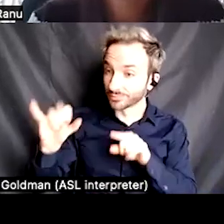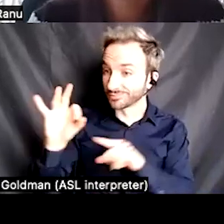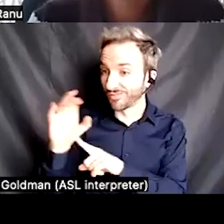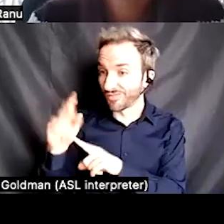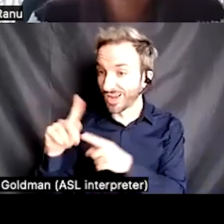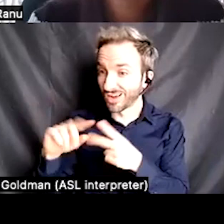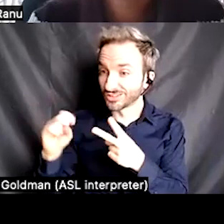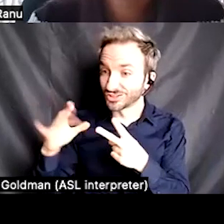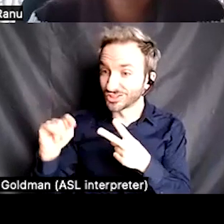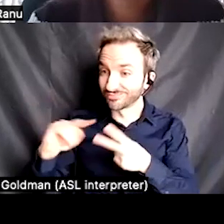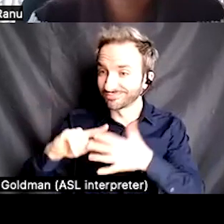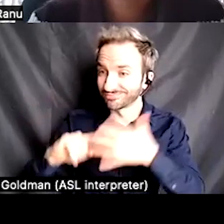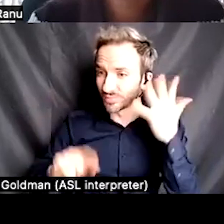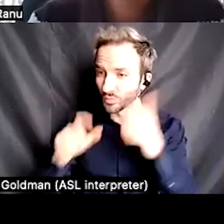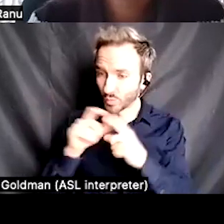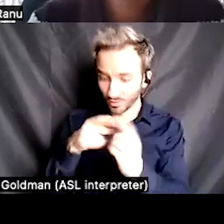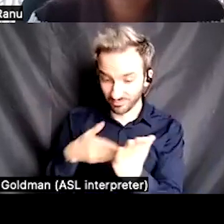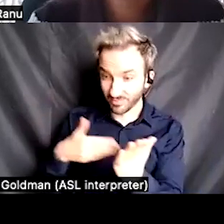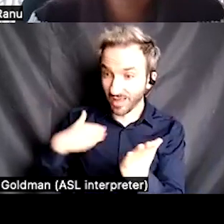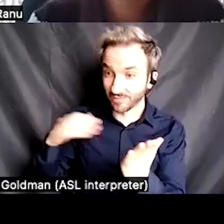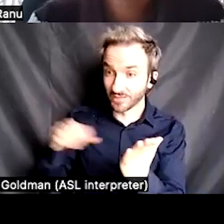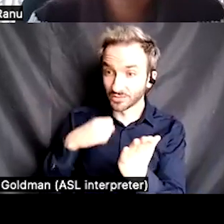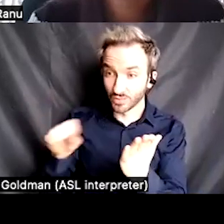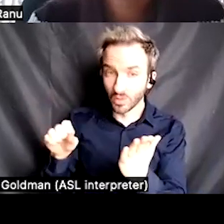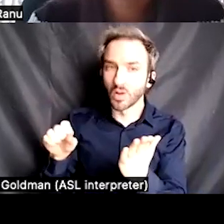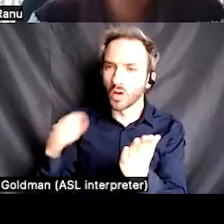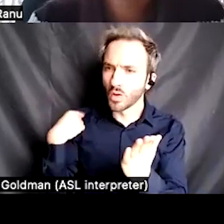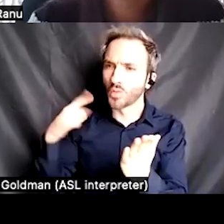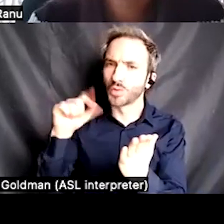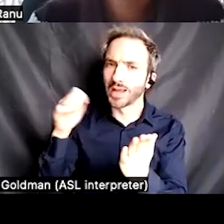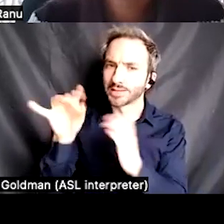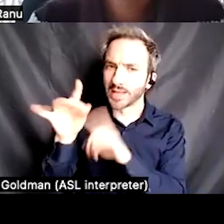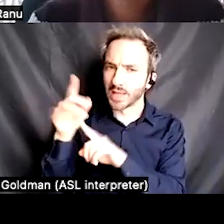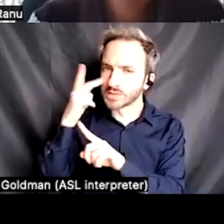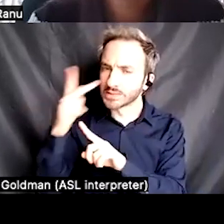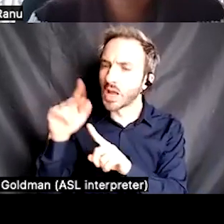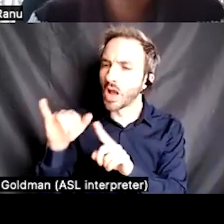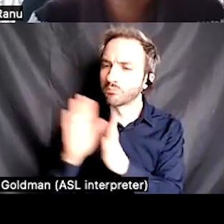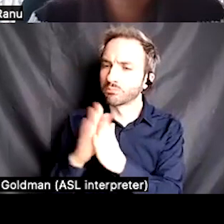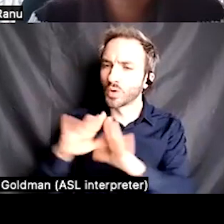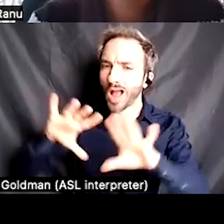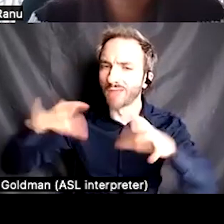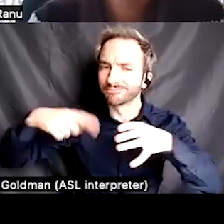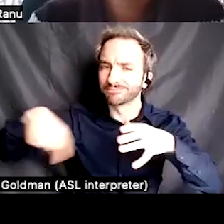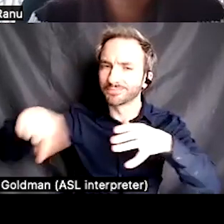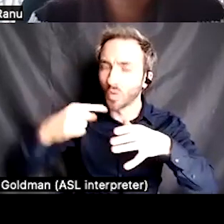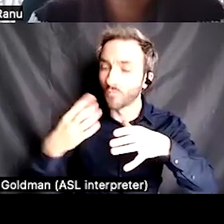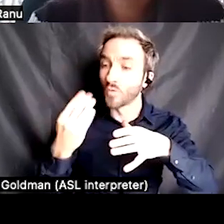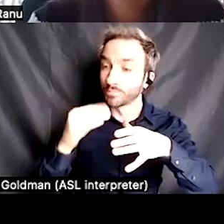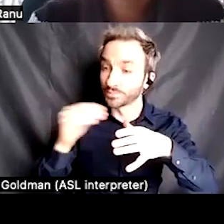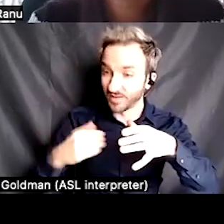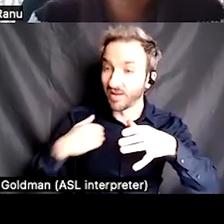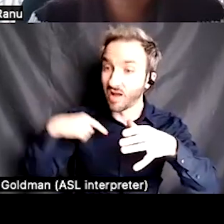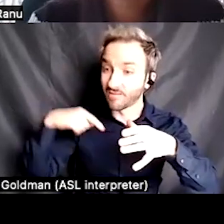of sales in the category. In 2021, 7% of self-help titles had swear words, and they